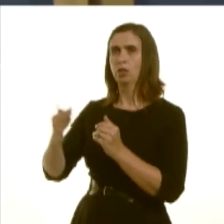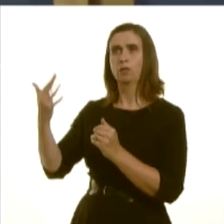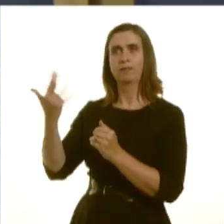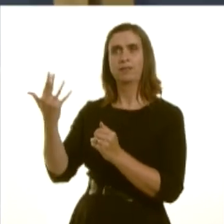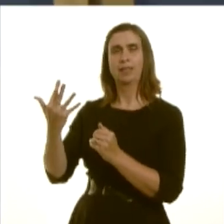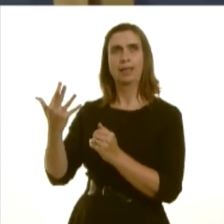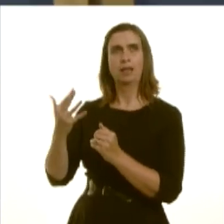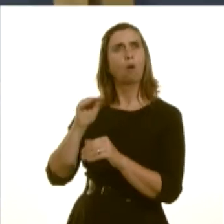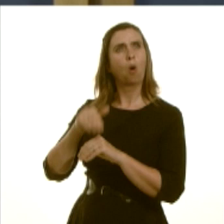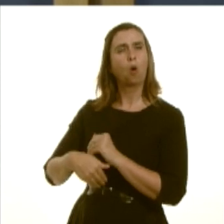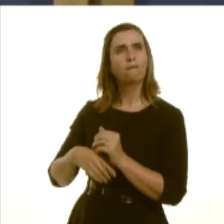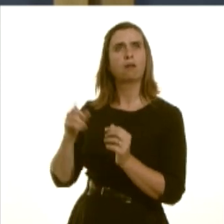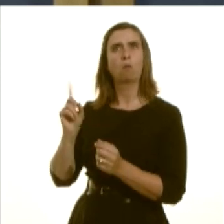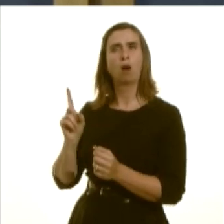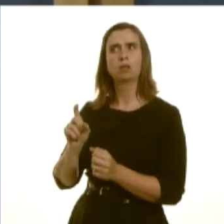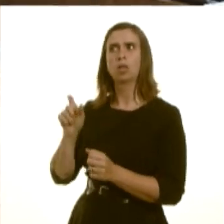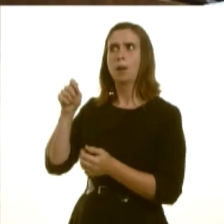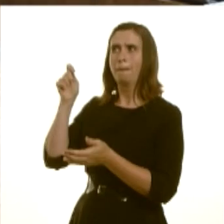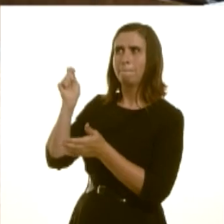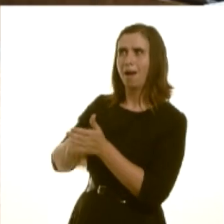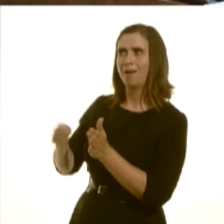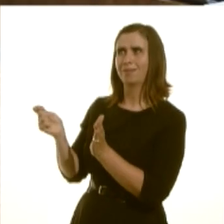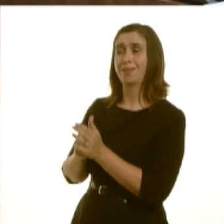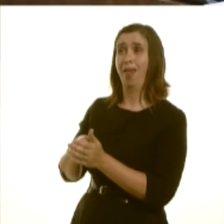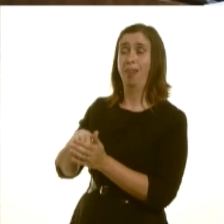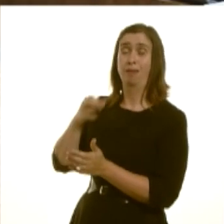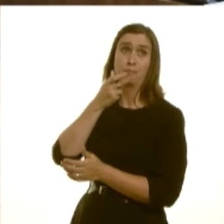yng Nghymru? OAQ(4)1824(FM) Carwyn Jones: We will of course continue our